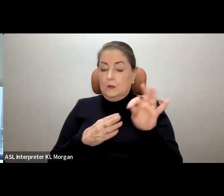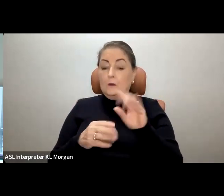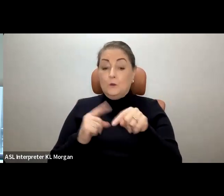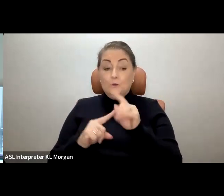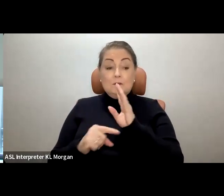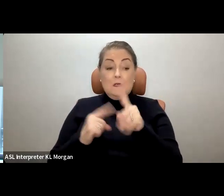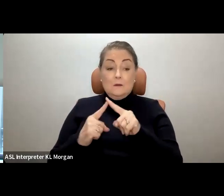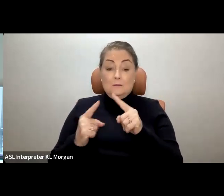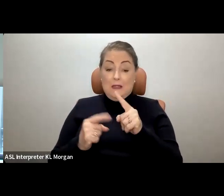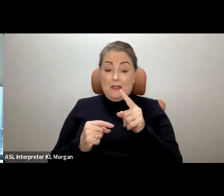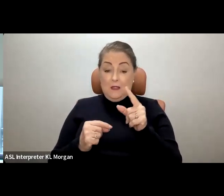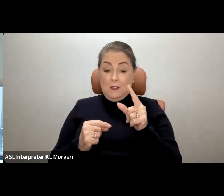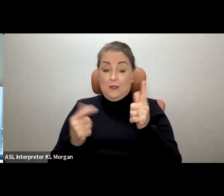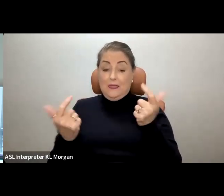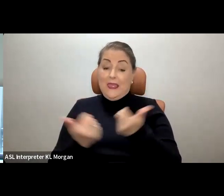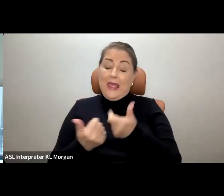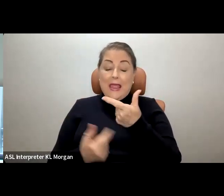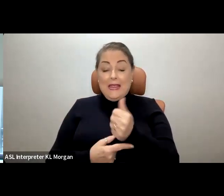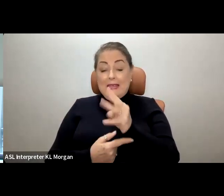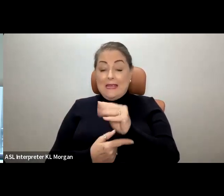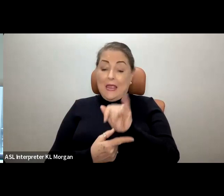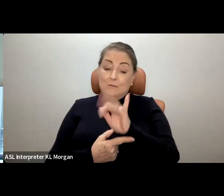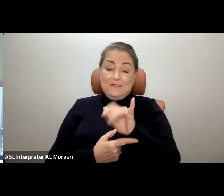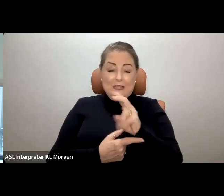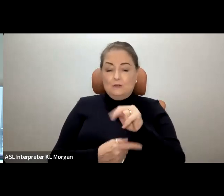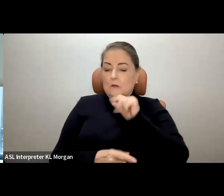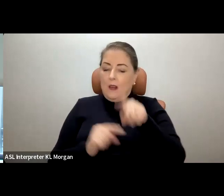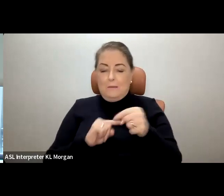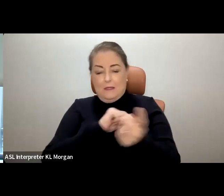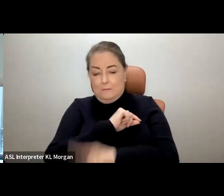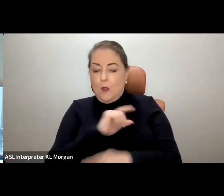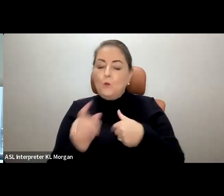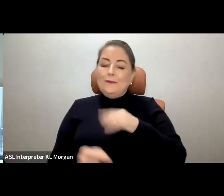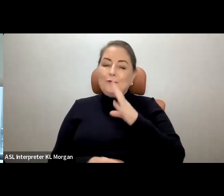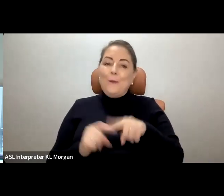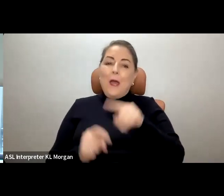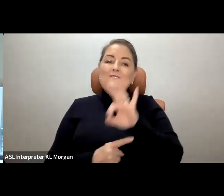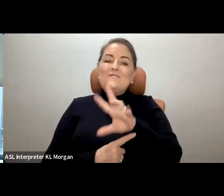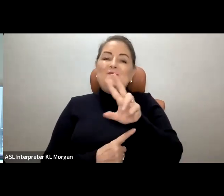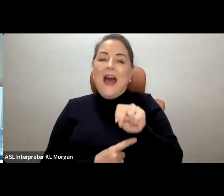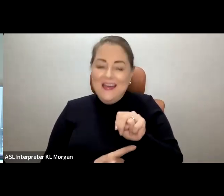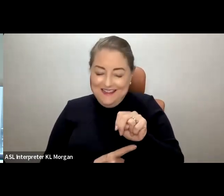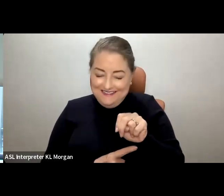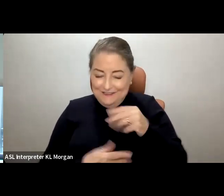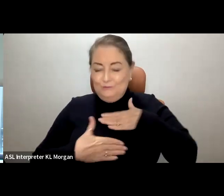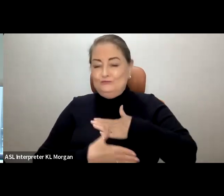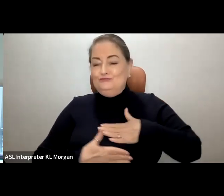gamification we're not talking about trying to punish people, we're talking about the fun, the fun of like, the feeling of